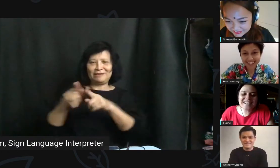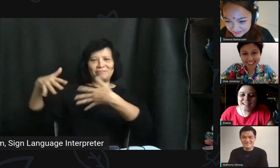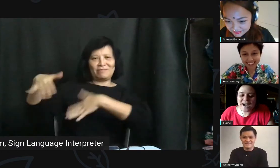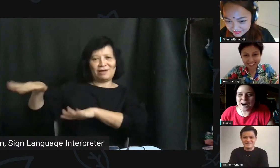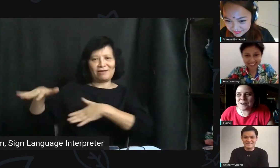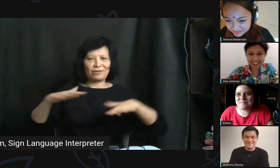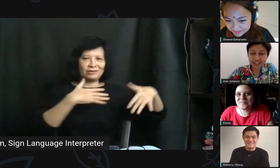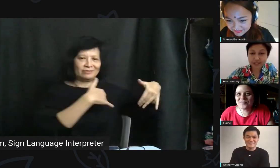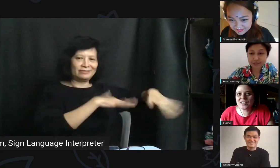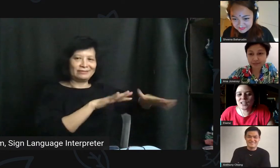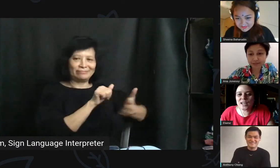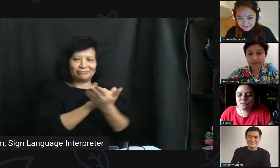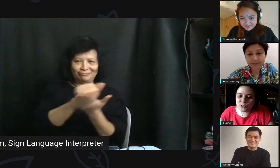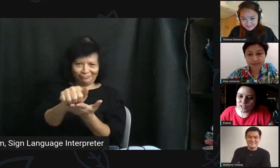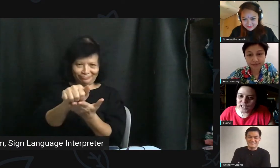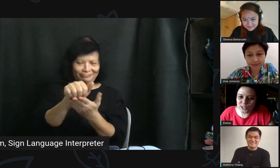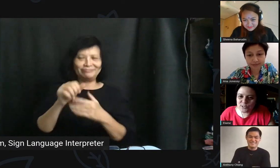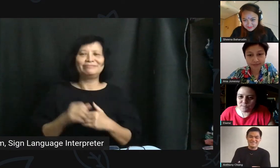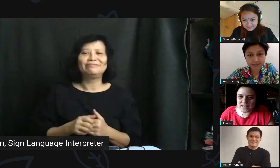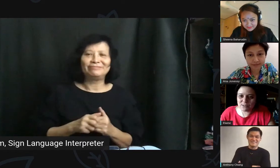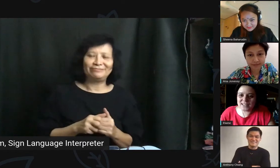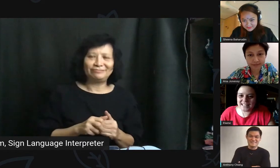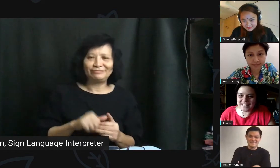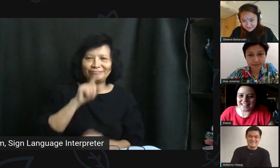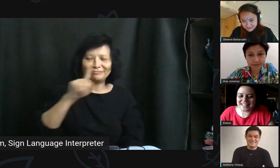Ana, it was really you and me, wasn't it?